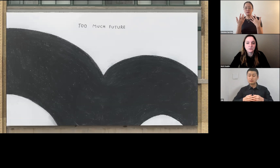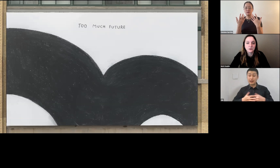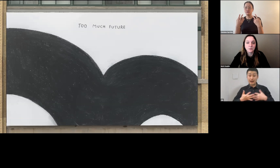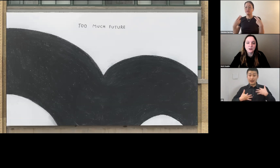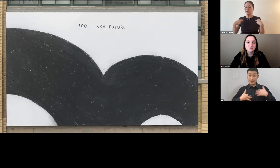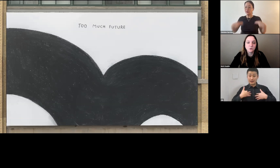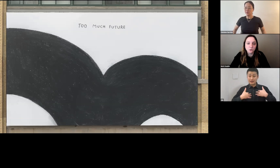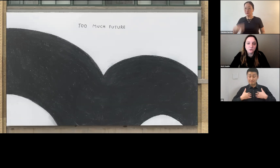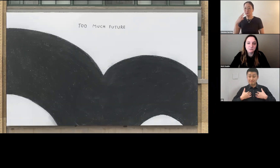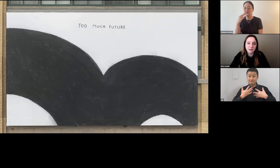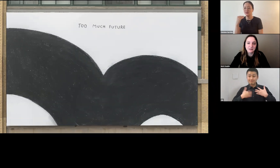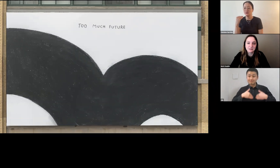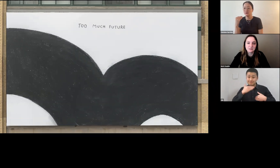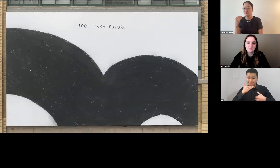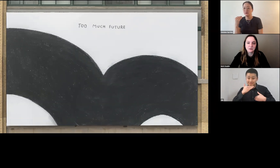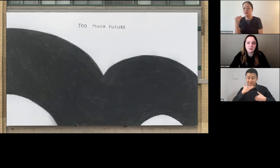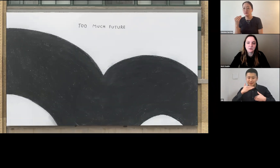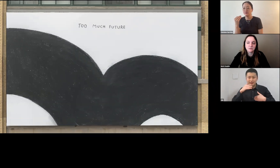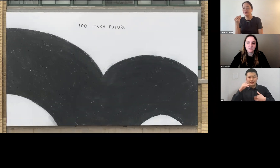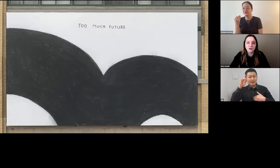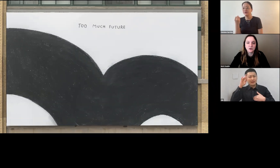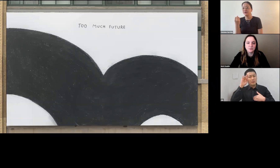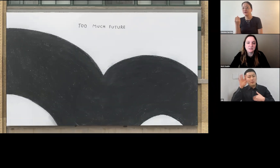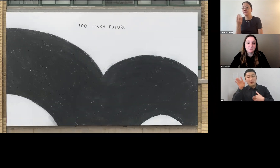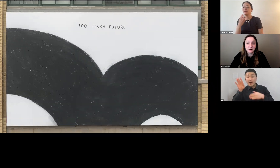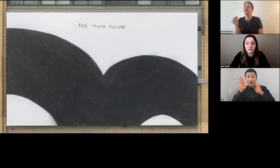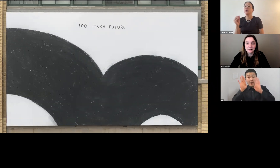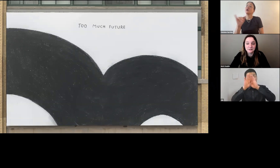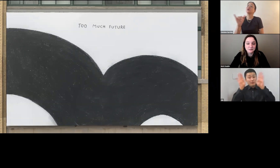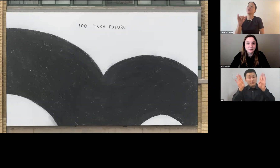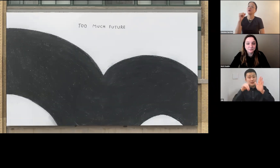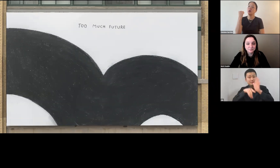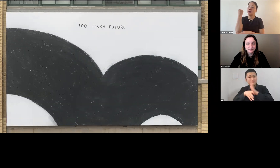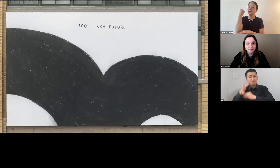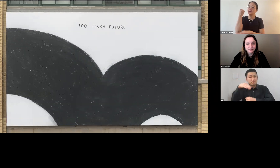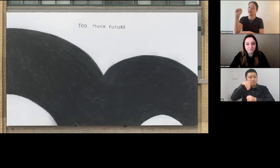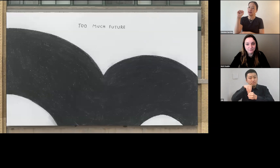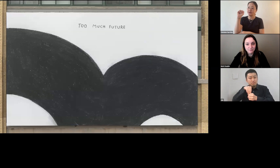I wanted to hold space for the human experience